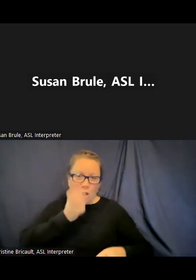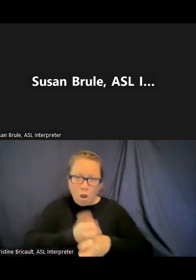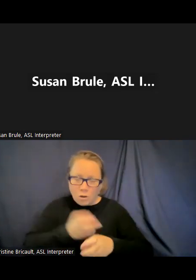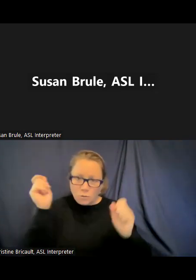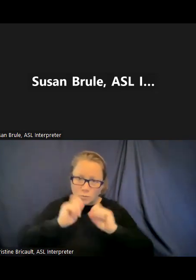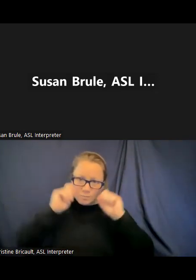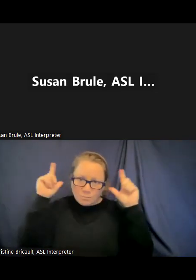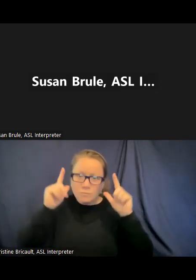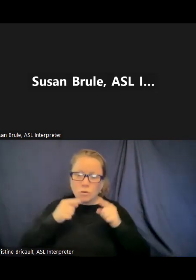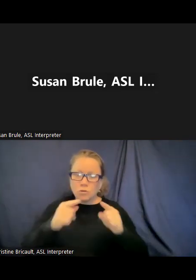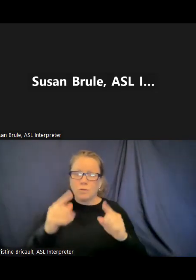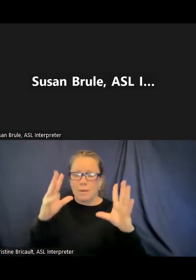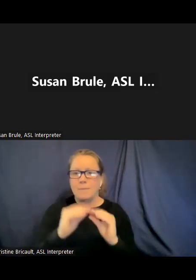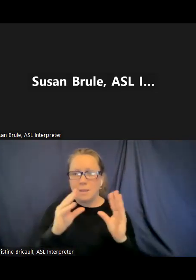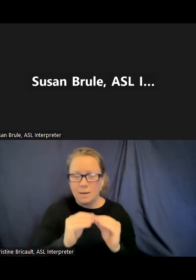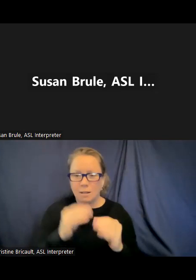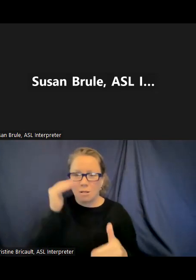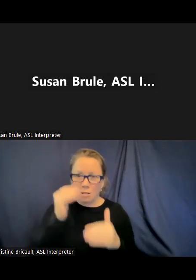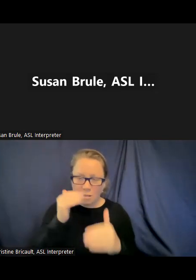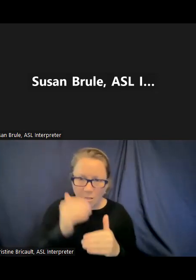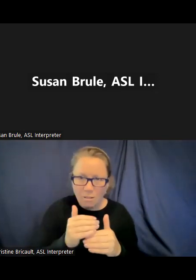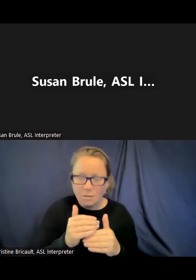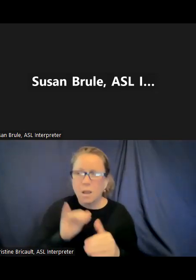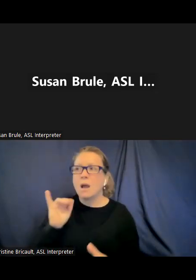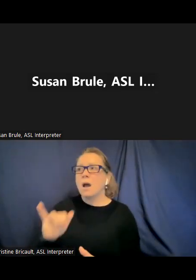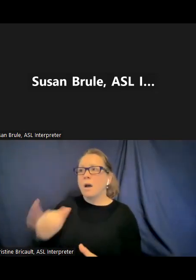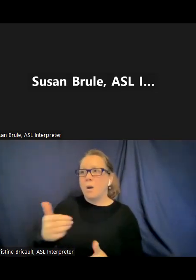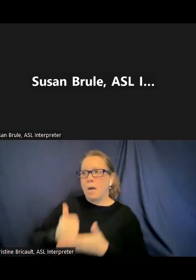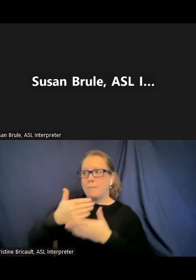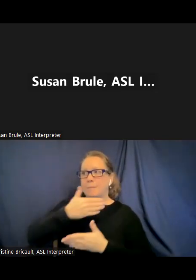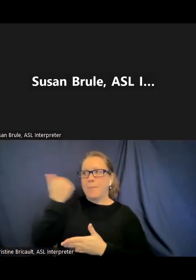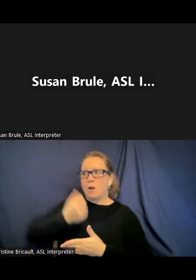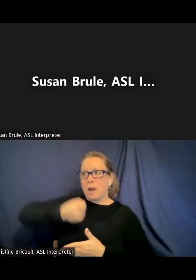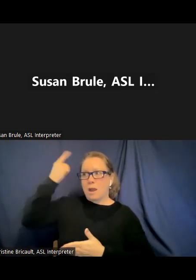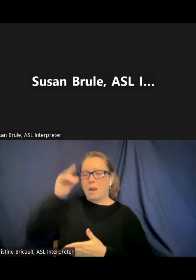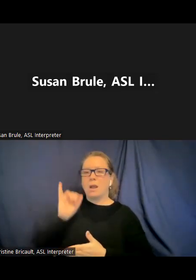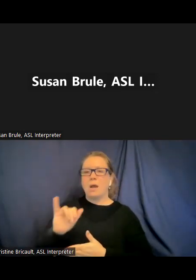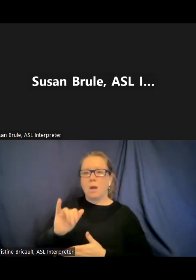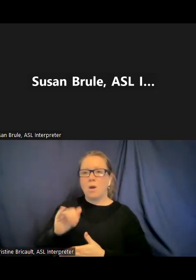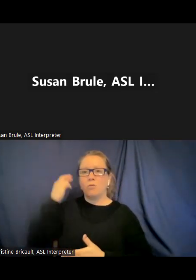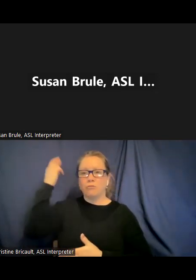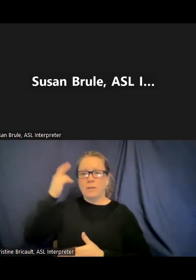And those are all -- you know, those are all going to be associated with a